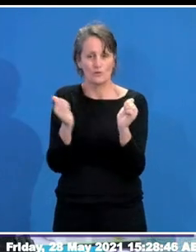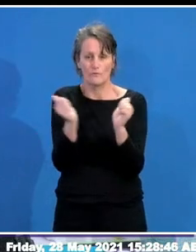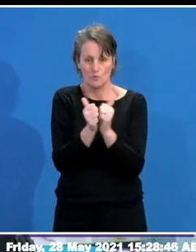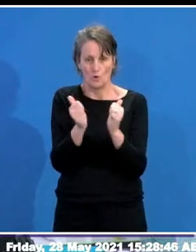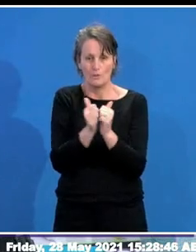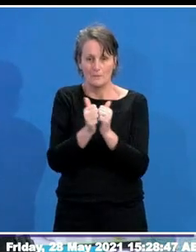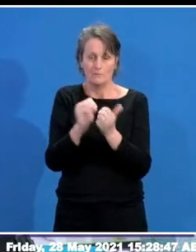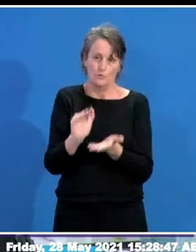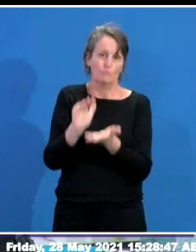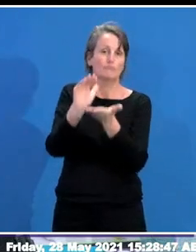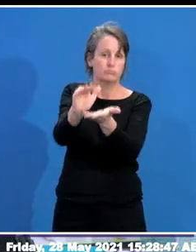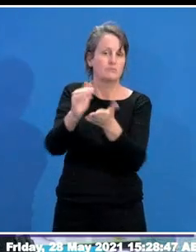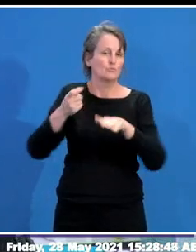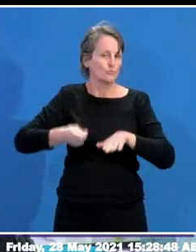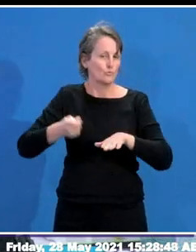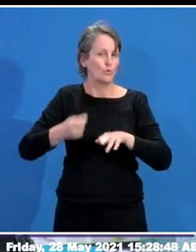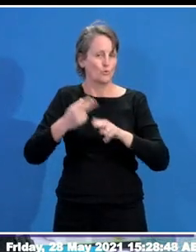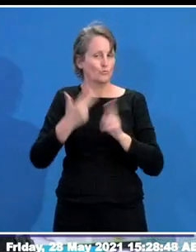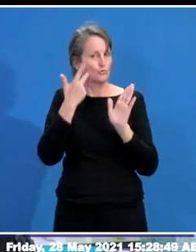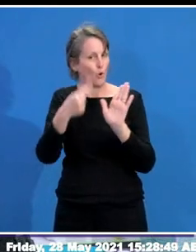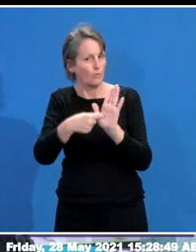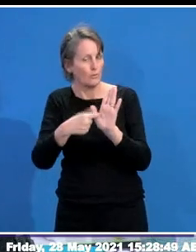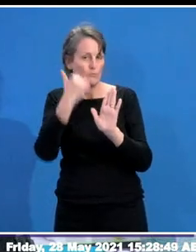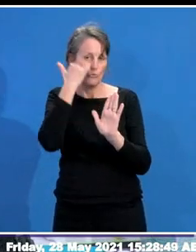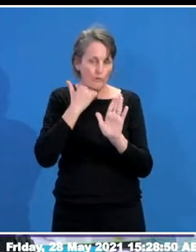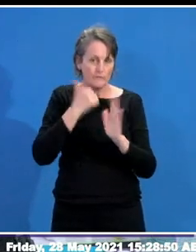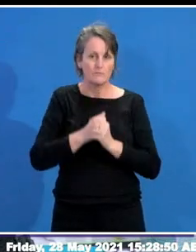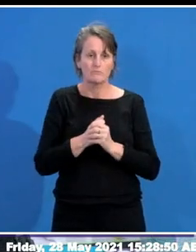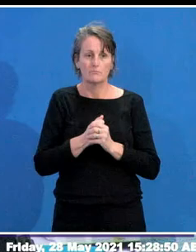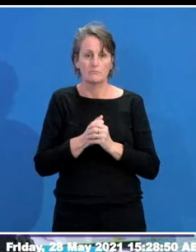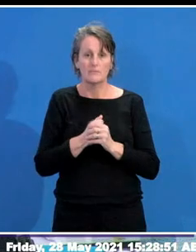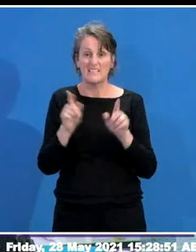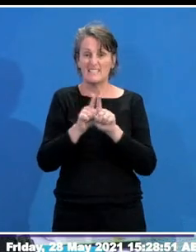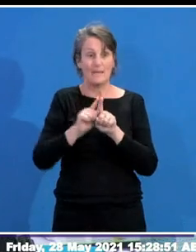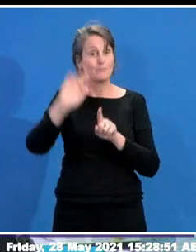wishes to tender into evidence, including responses to questions on notice, on